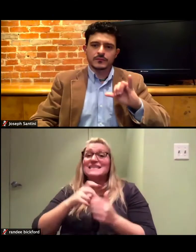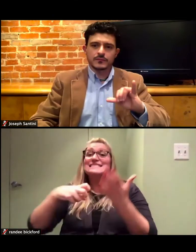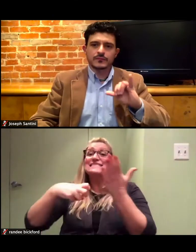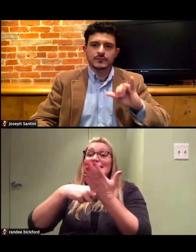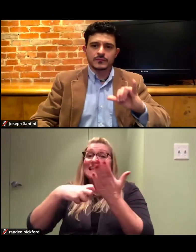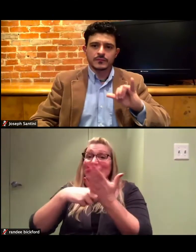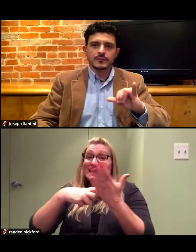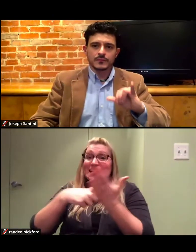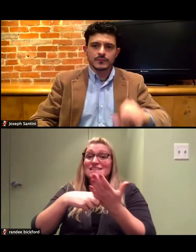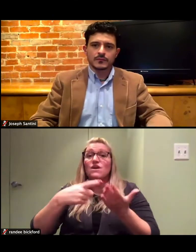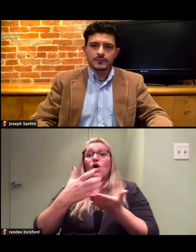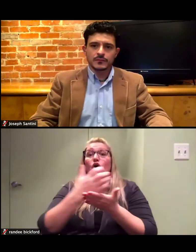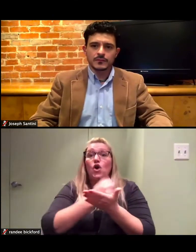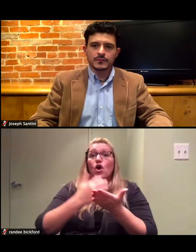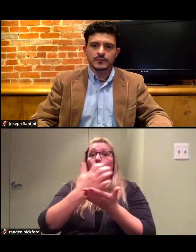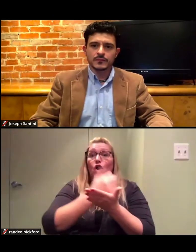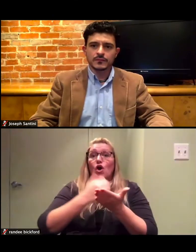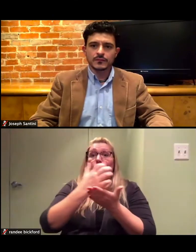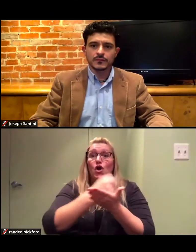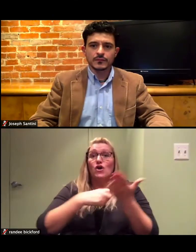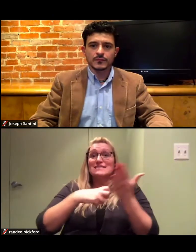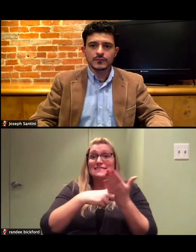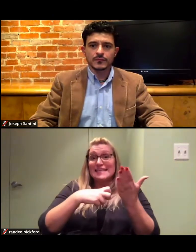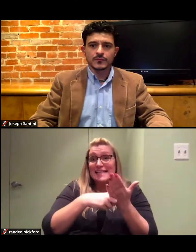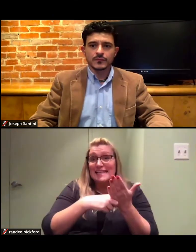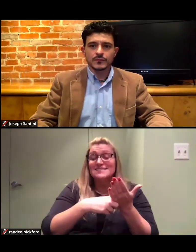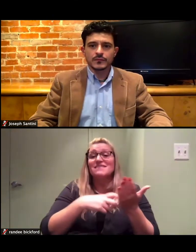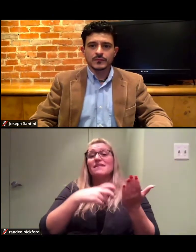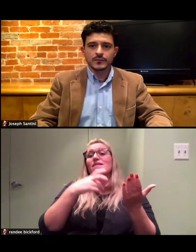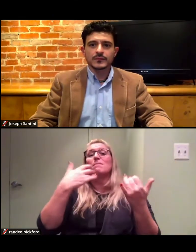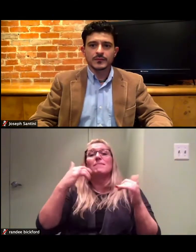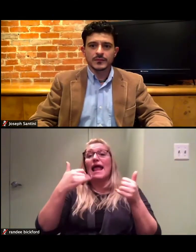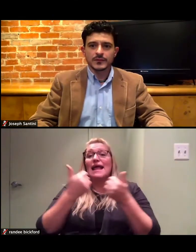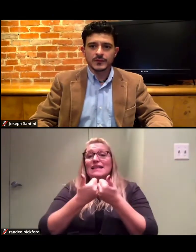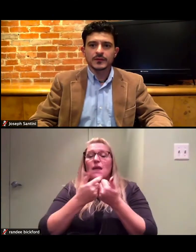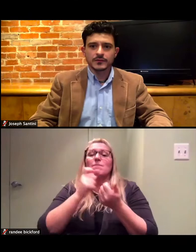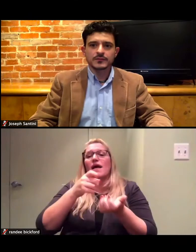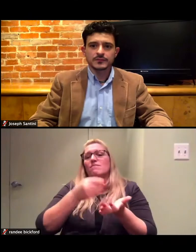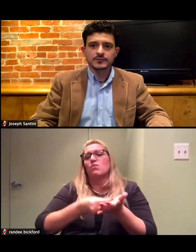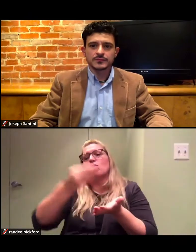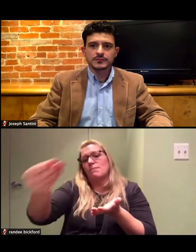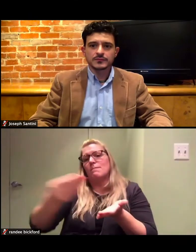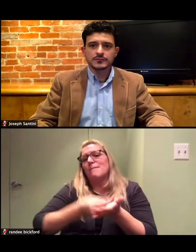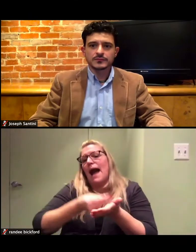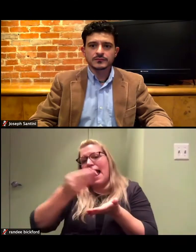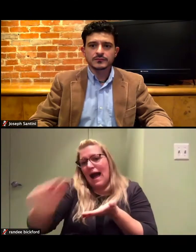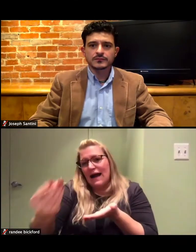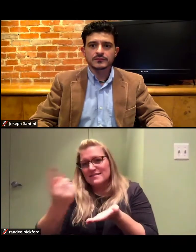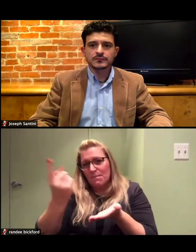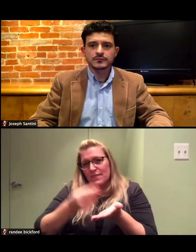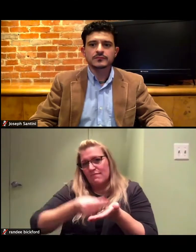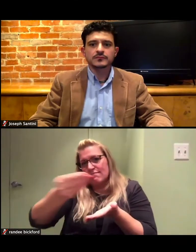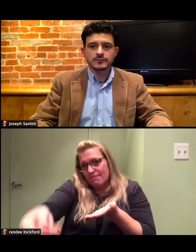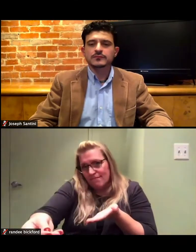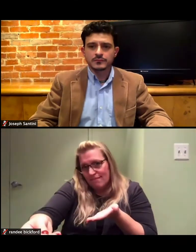and lending and paying back. Also, earnings can be taught through tickets